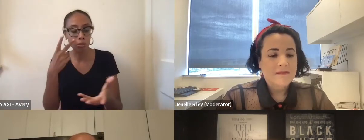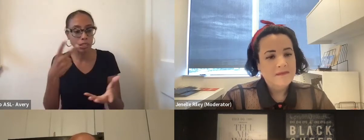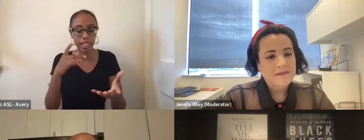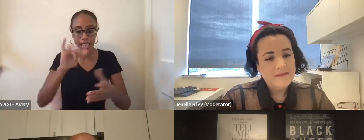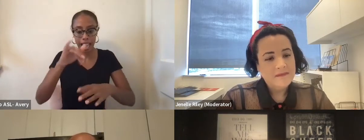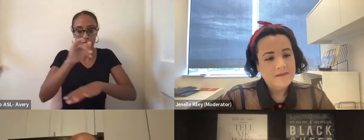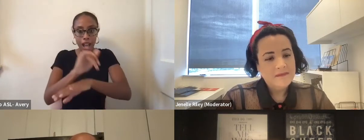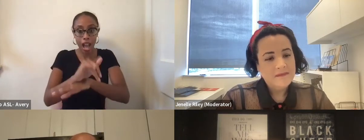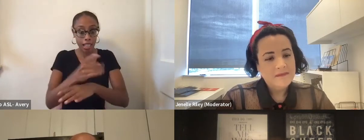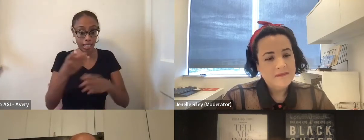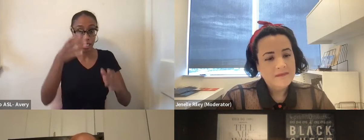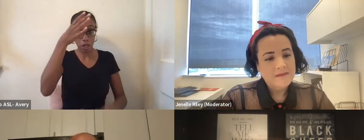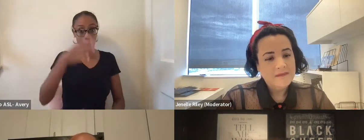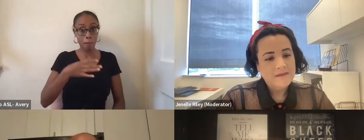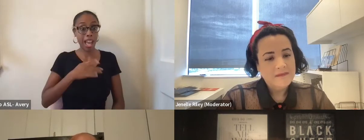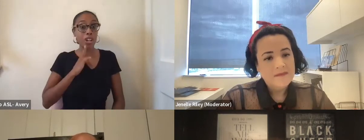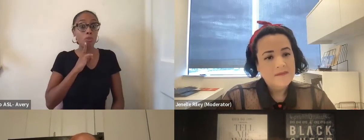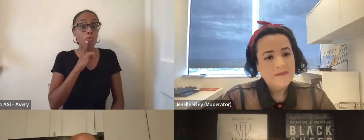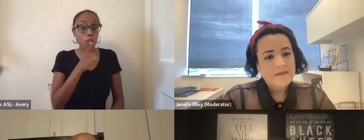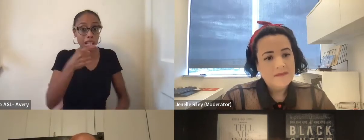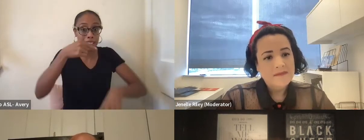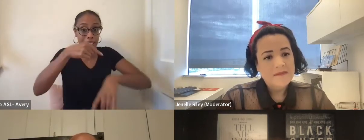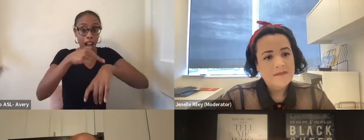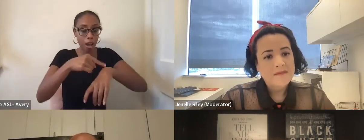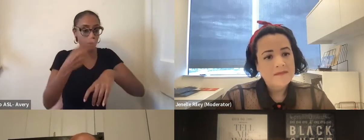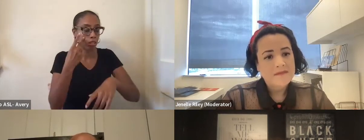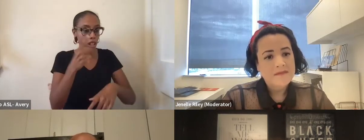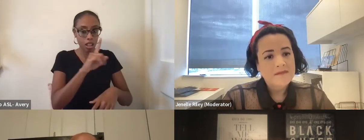And they're kind of dismissive at the beginning what's happening which reflects a lot of the way